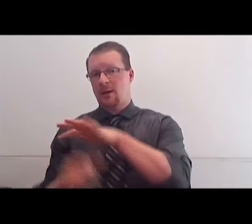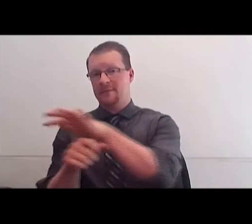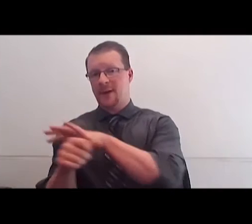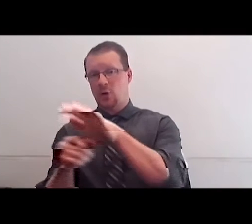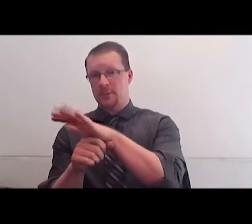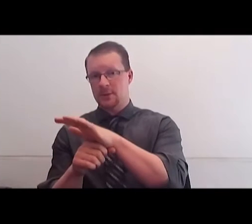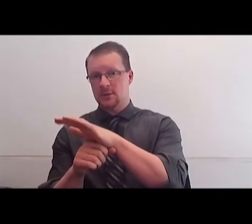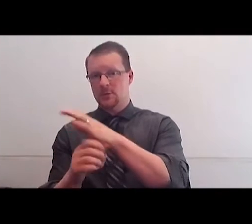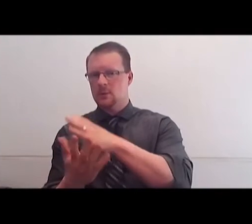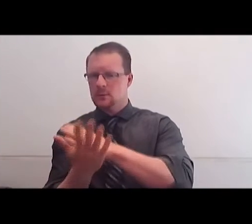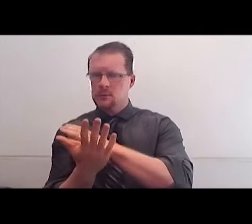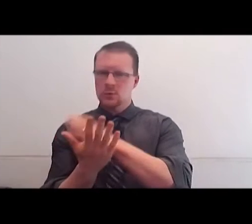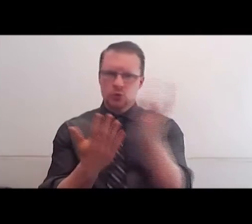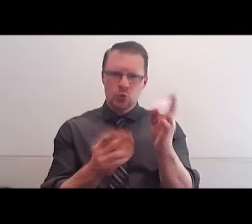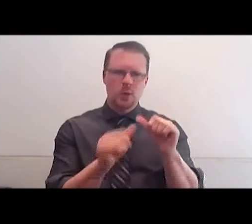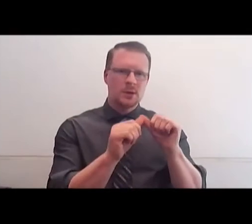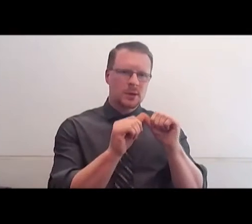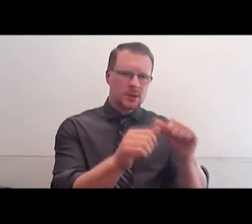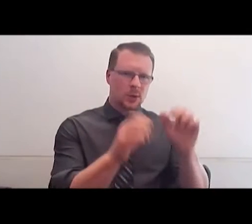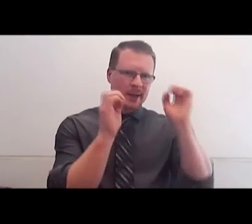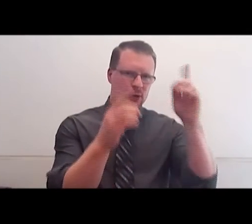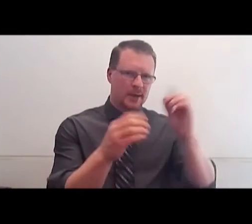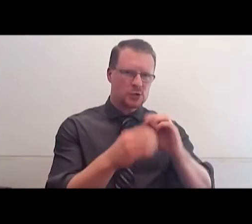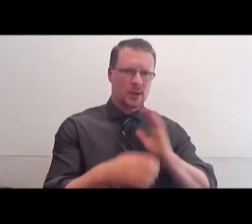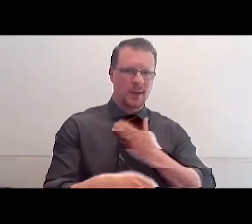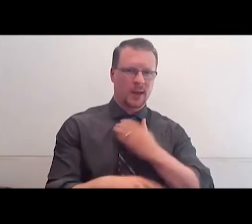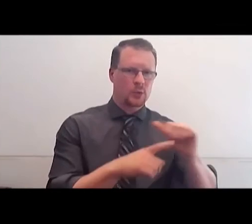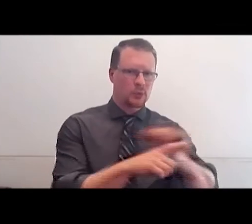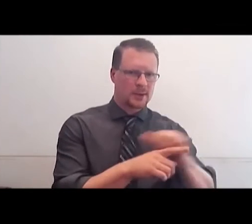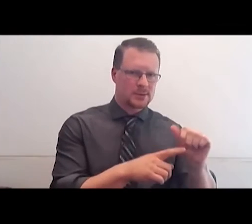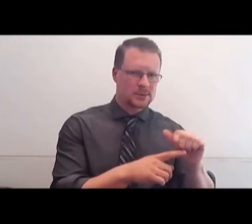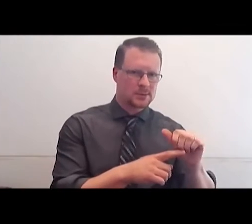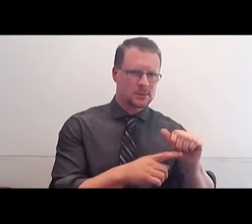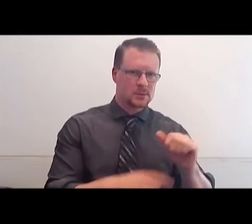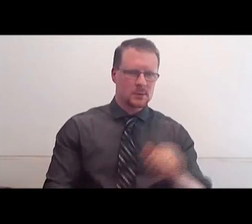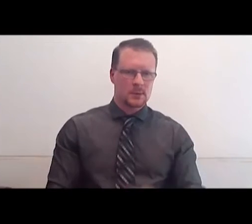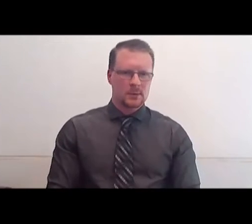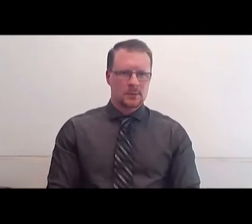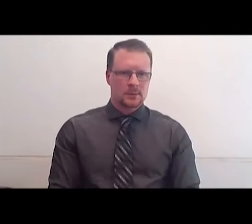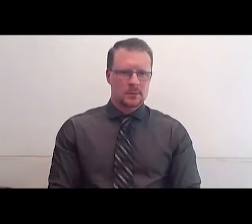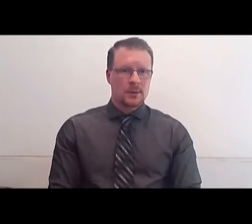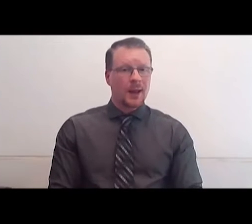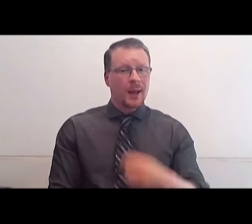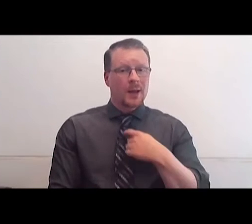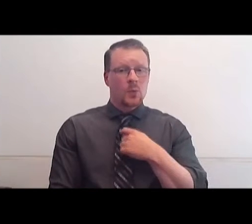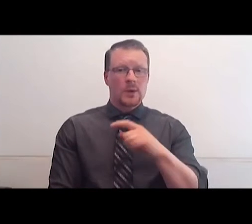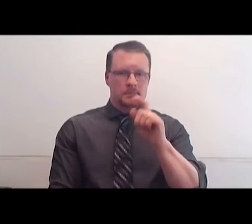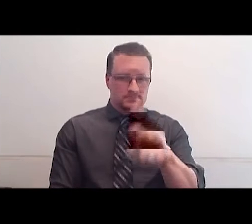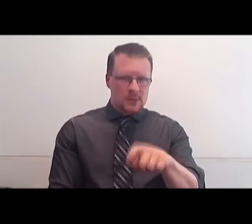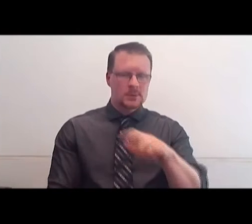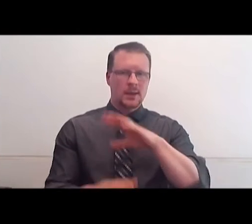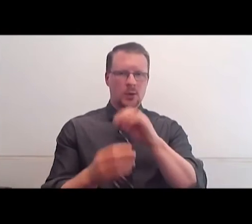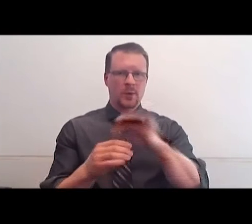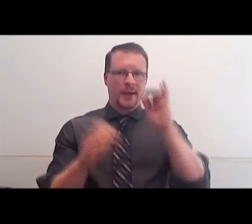From the preclinical environment, up to and including continuing education with when we're out in practice.